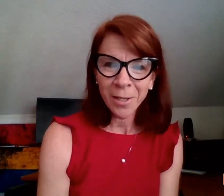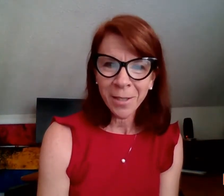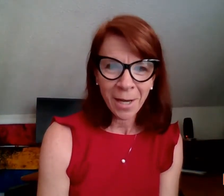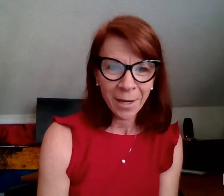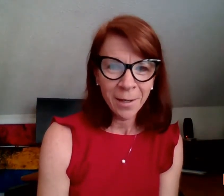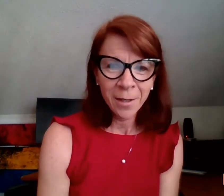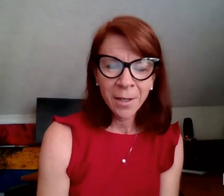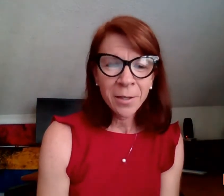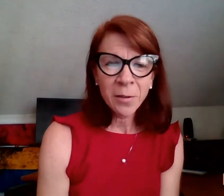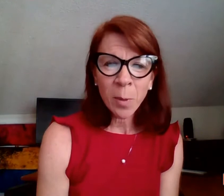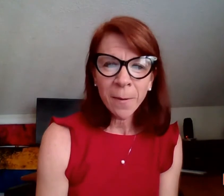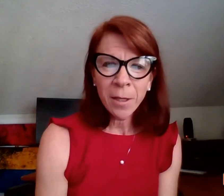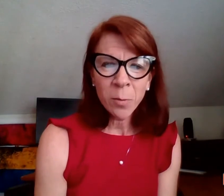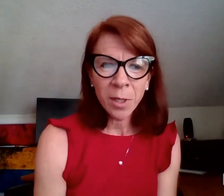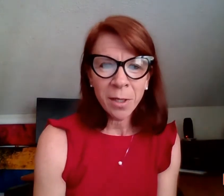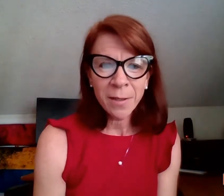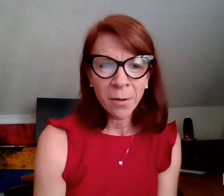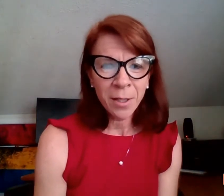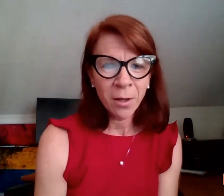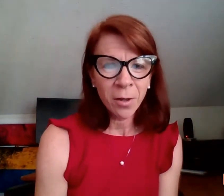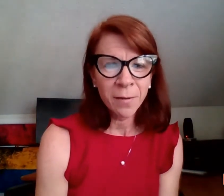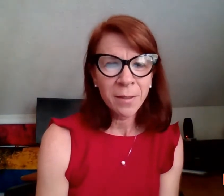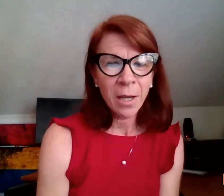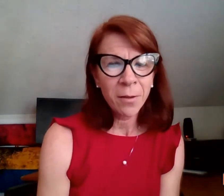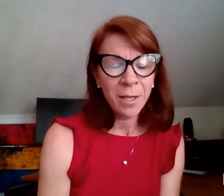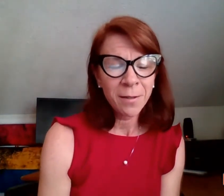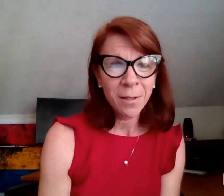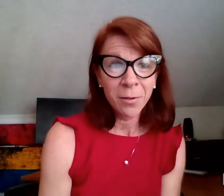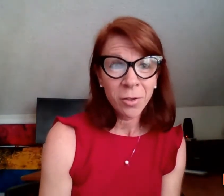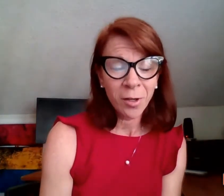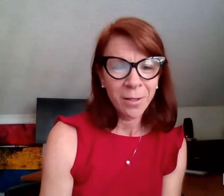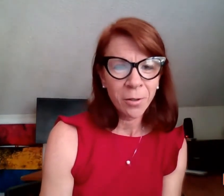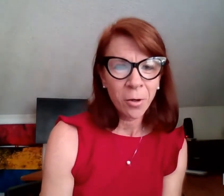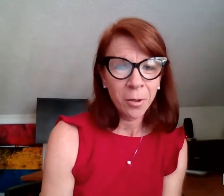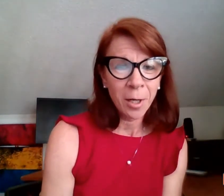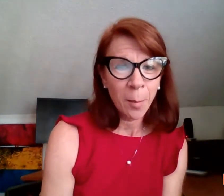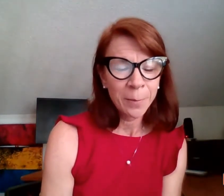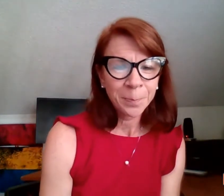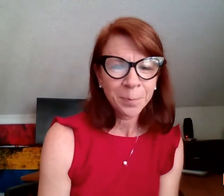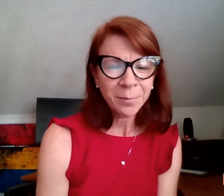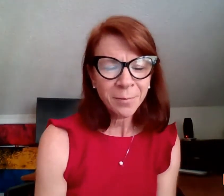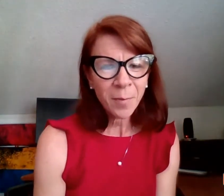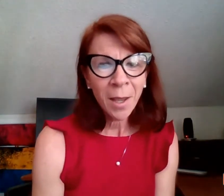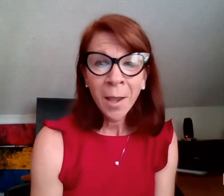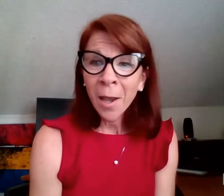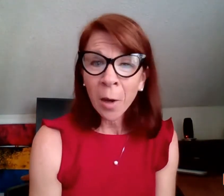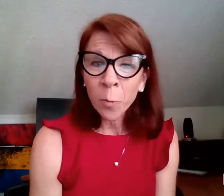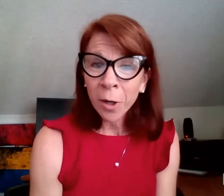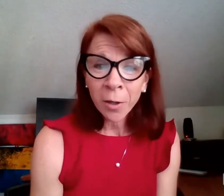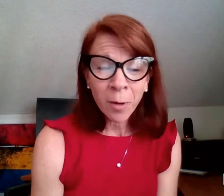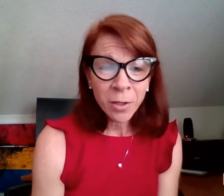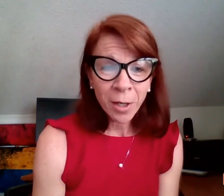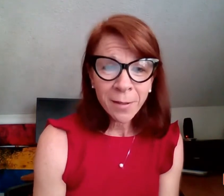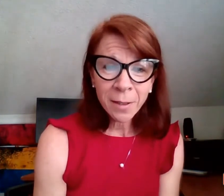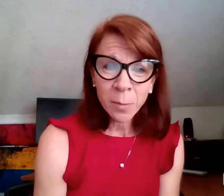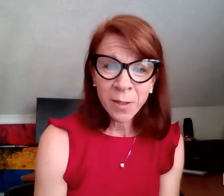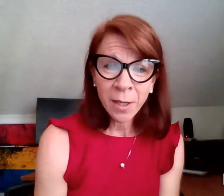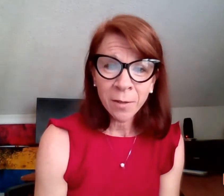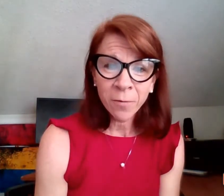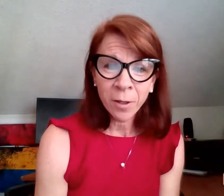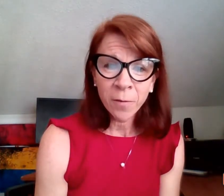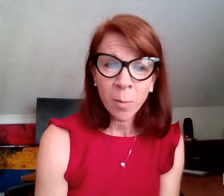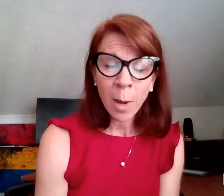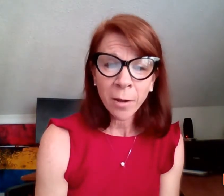today despite the humidity down here in the southeast trying to curl it up. I am wearing a red dress and I'm sitting in a backdrop